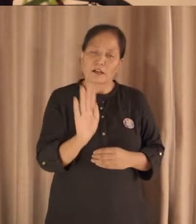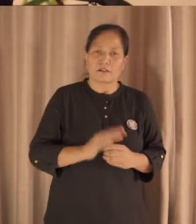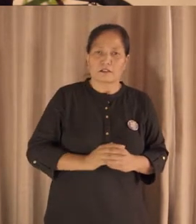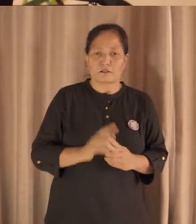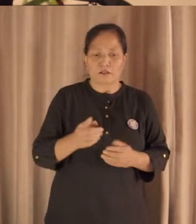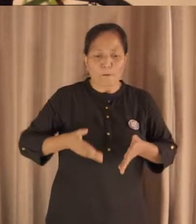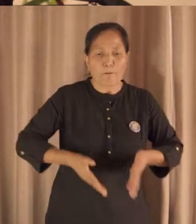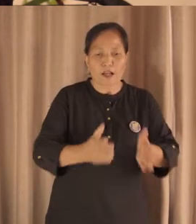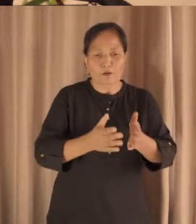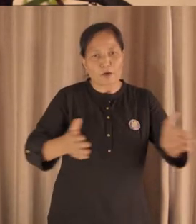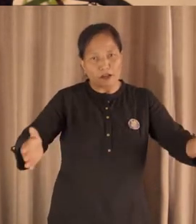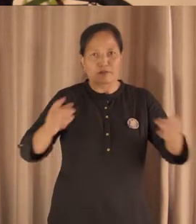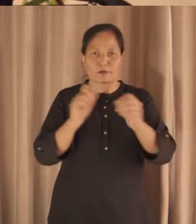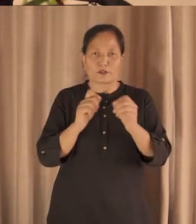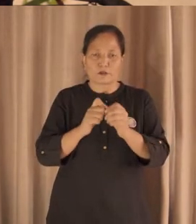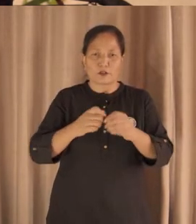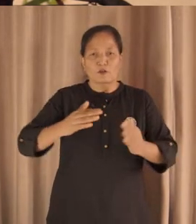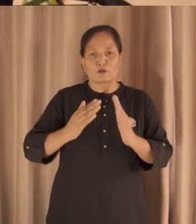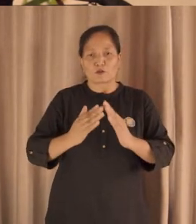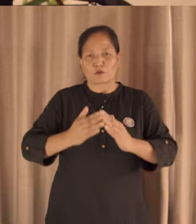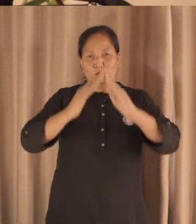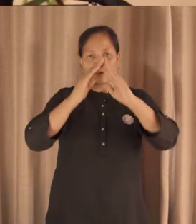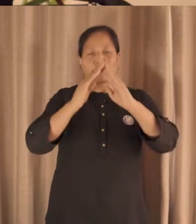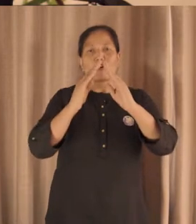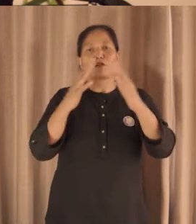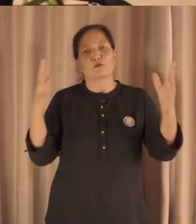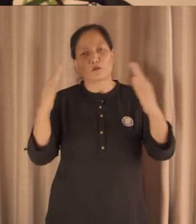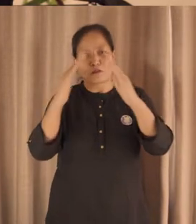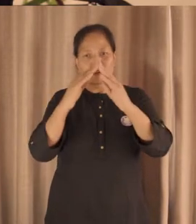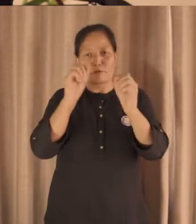through different lens of culture, art, knowledge, skills. Therefore, not just indigenous youths